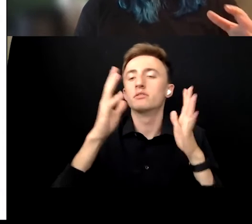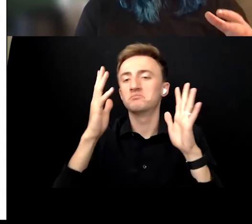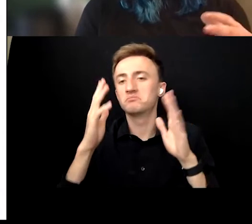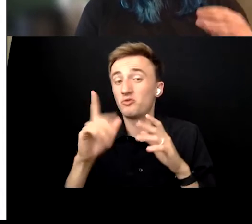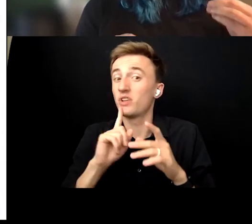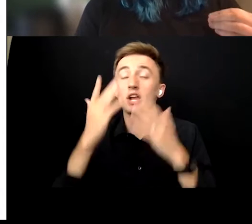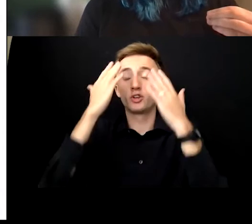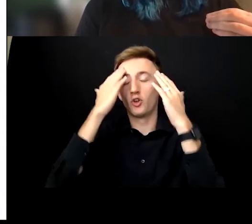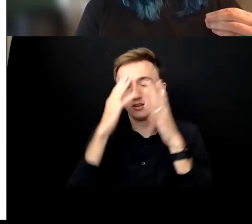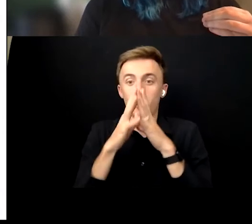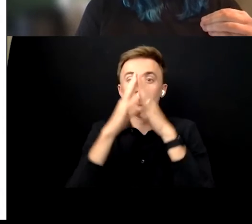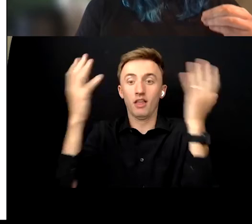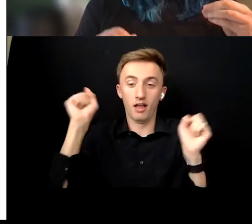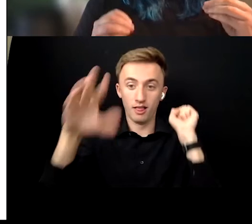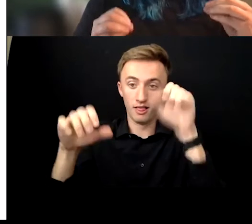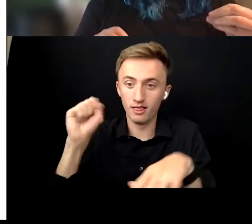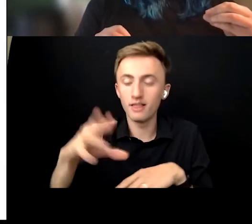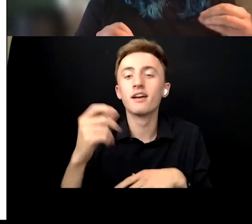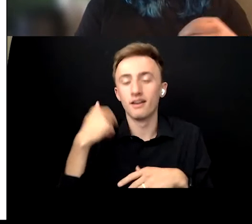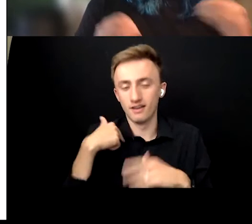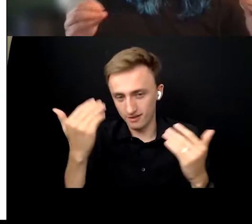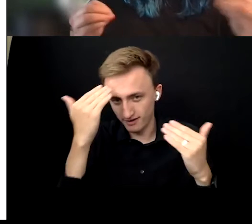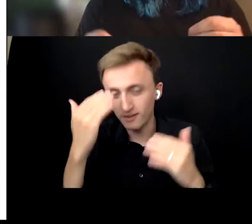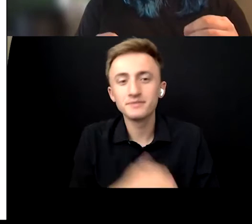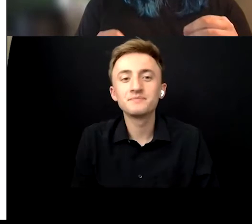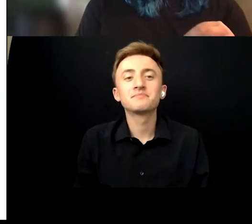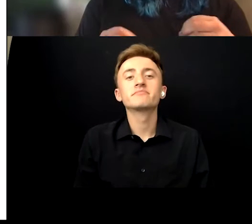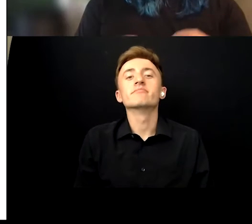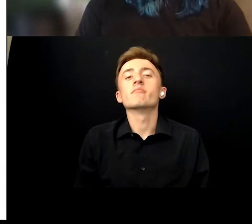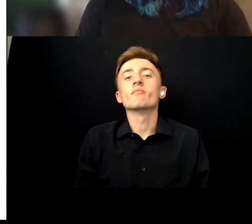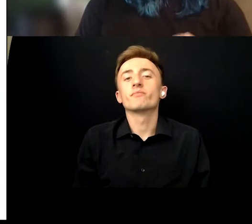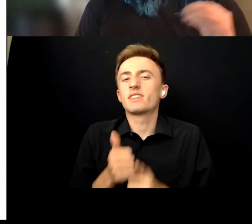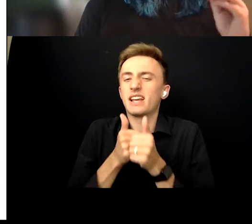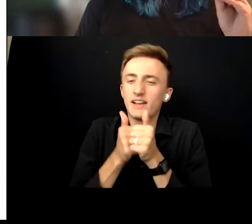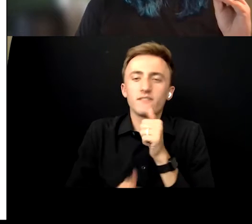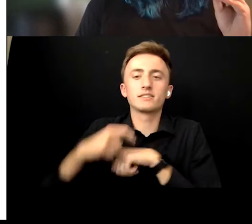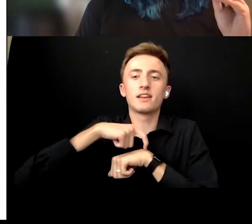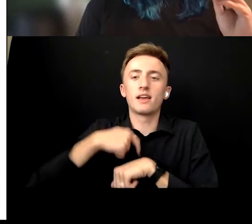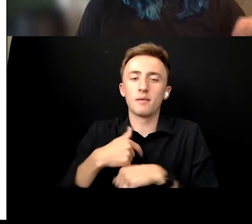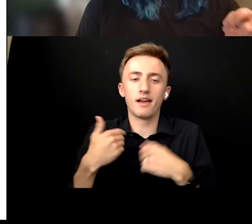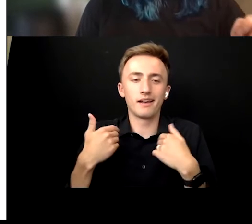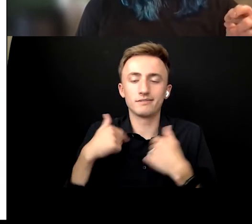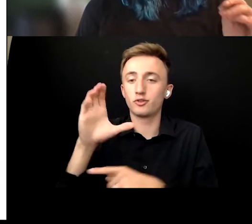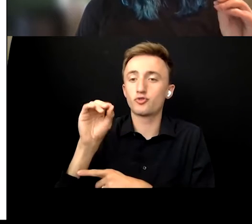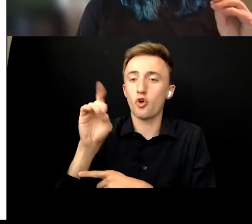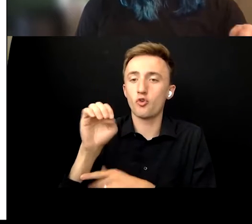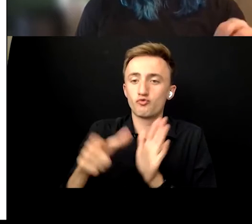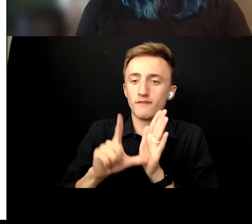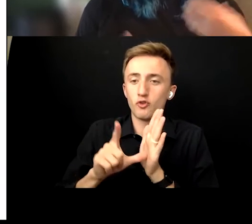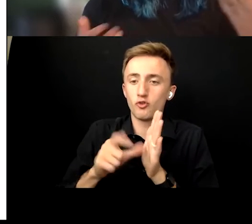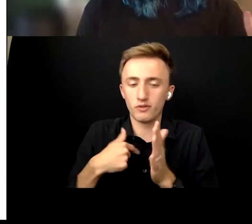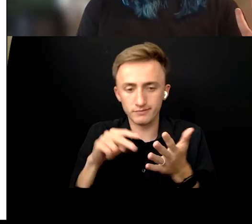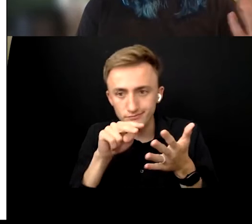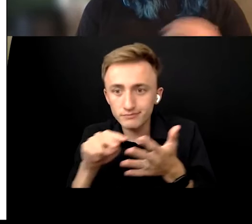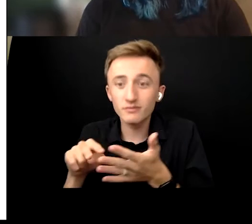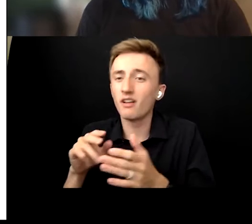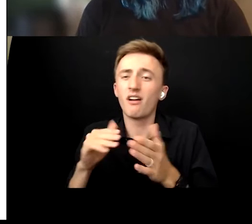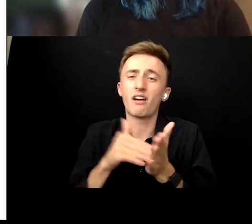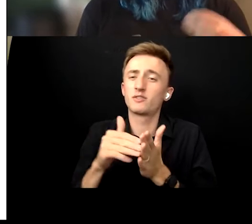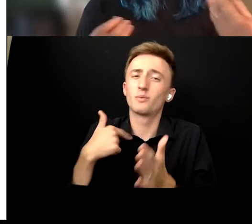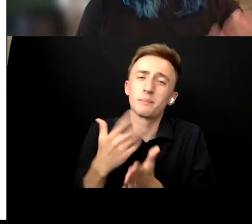I understand vehicle every single time I do a code review, we are often missing something about these